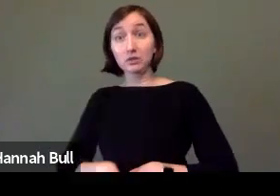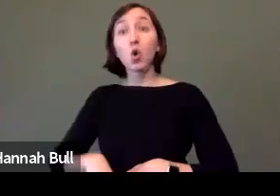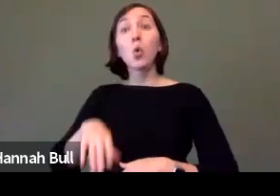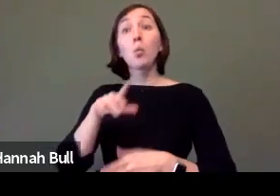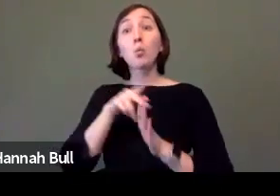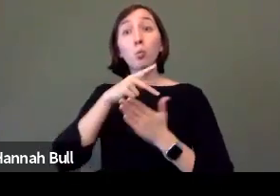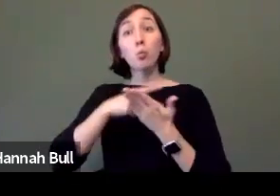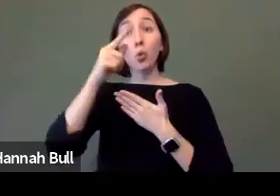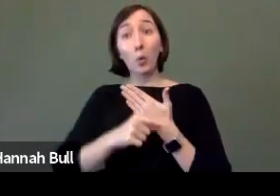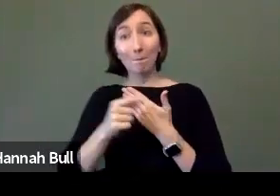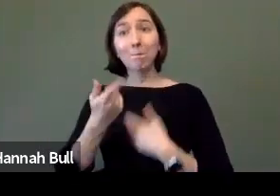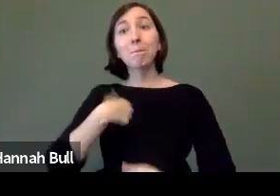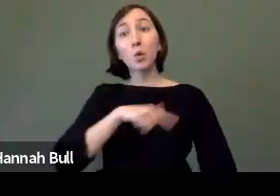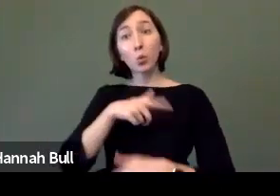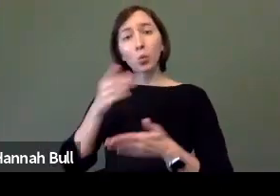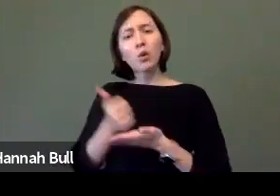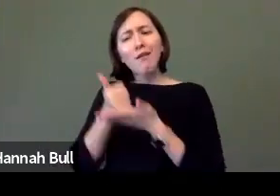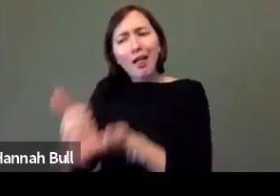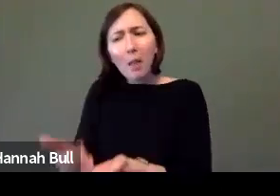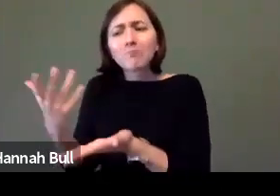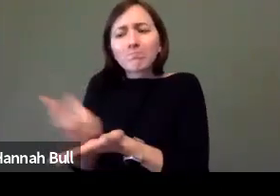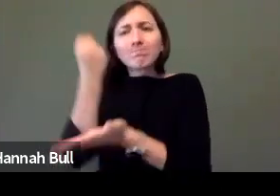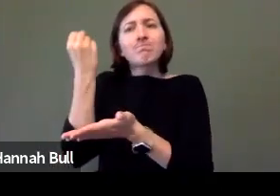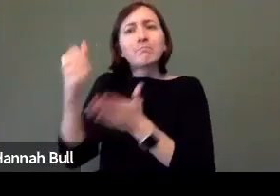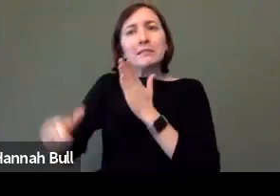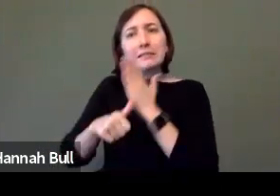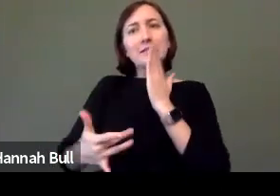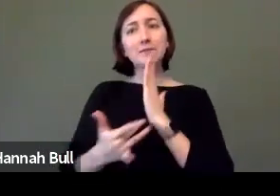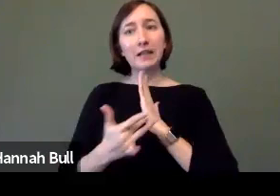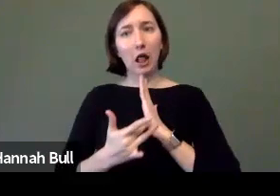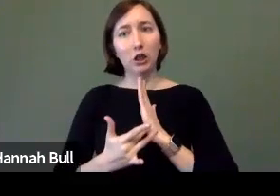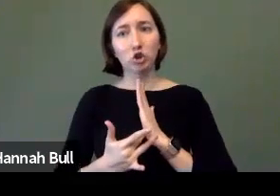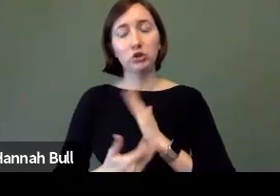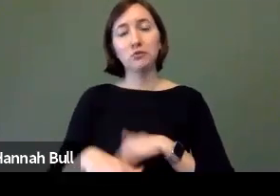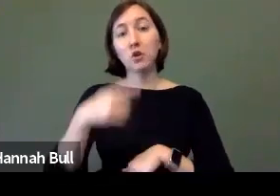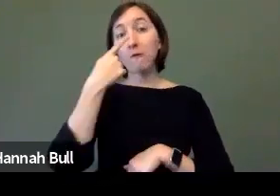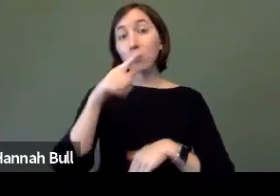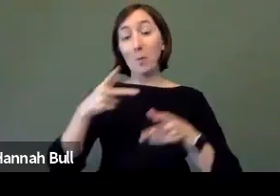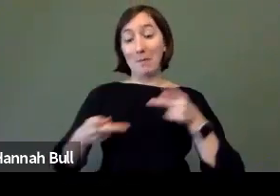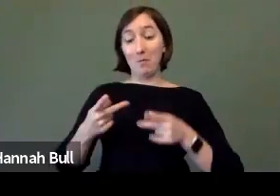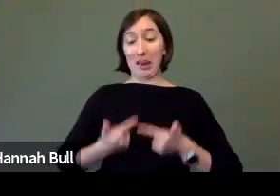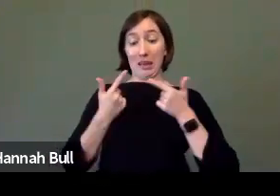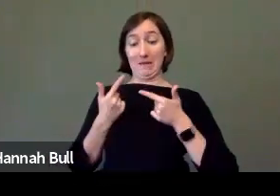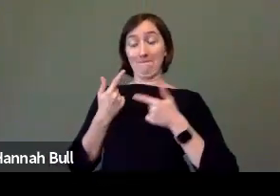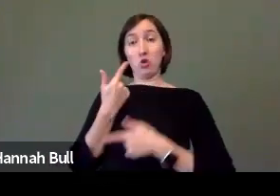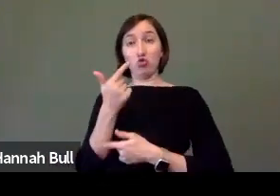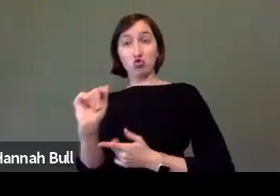of assistive technology devices and services for Georgians of all ages and disabilities so they can live, learn, work